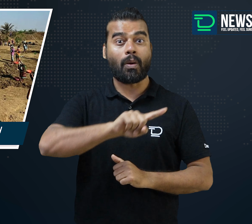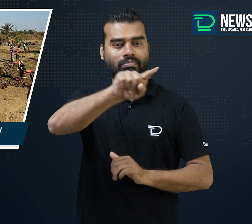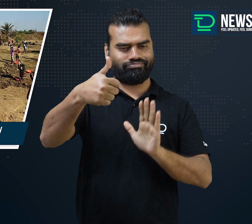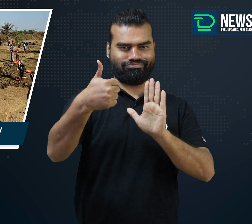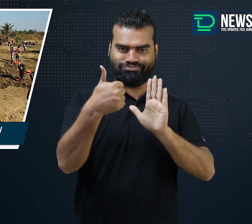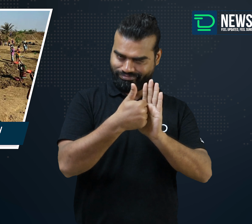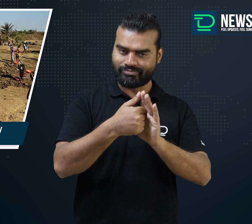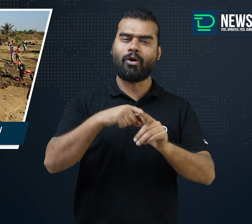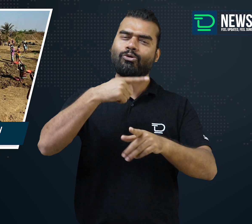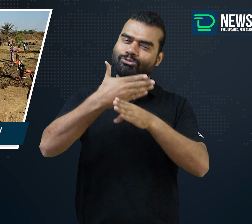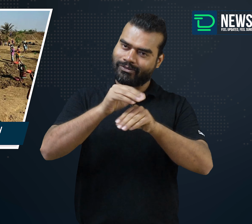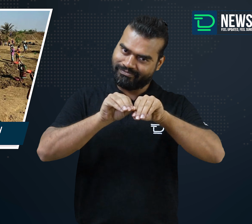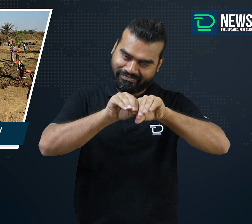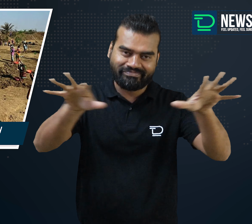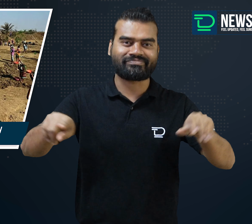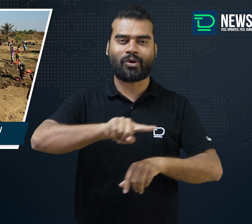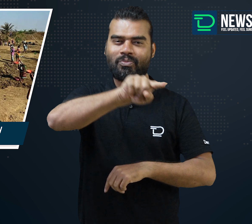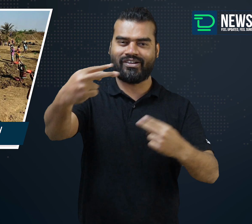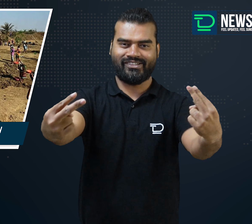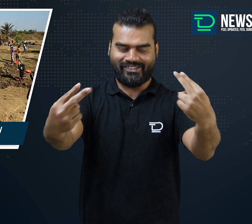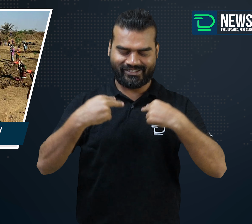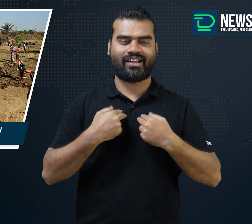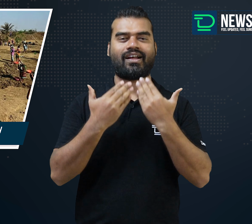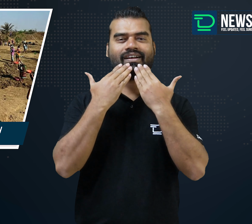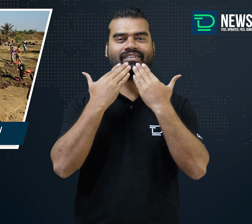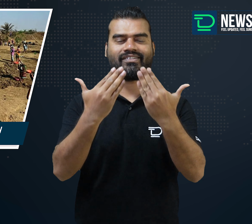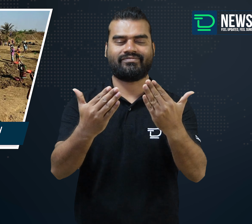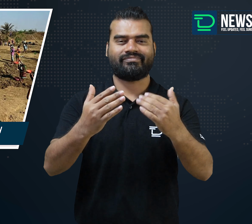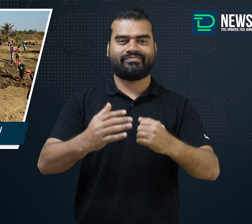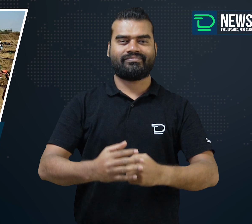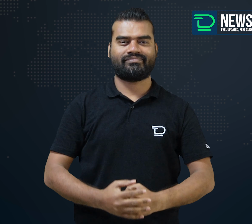Subscribe Deaf Talks. Thank you.